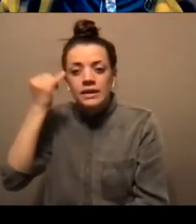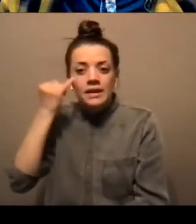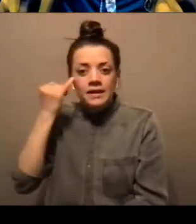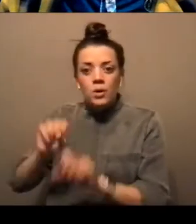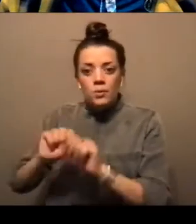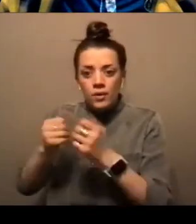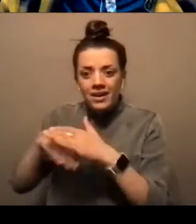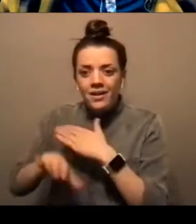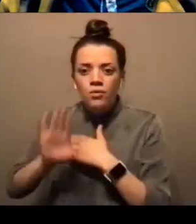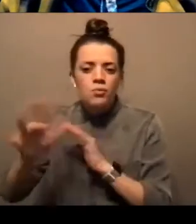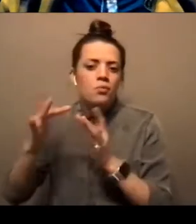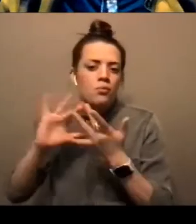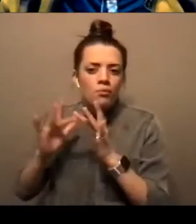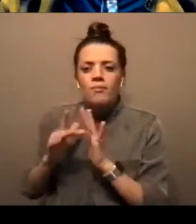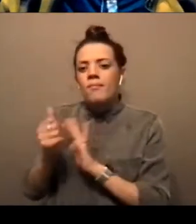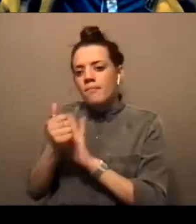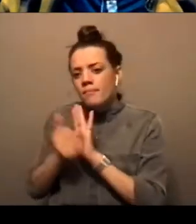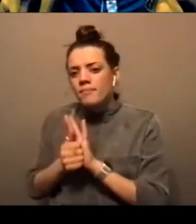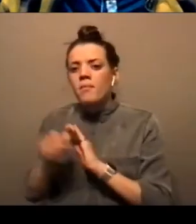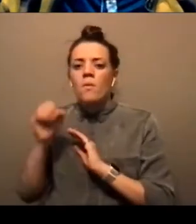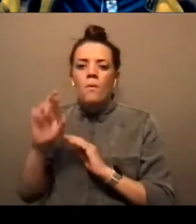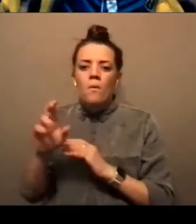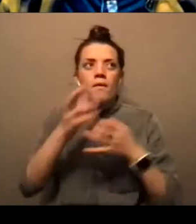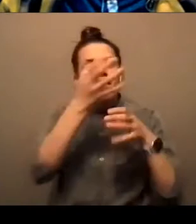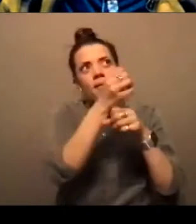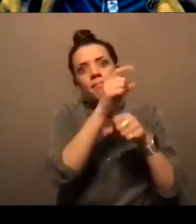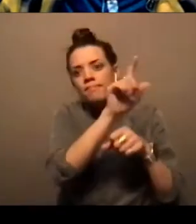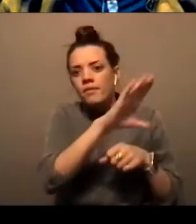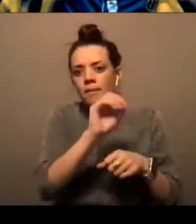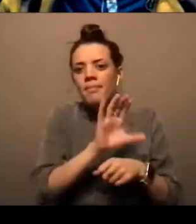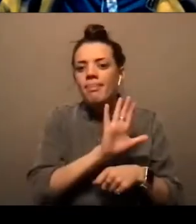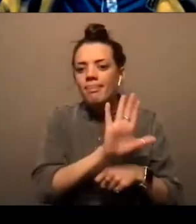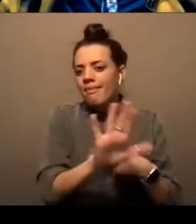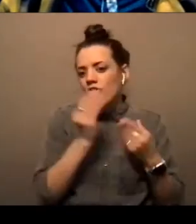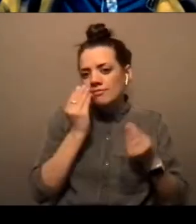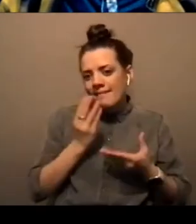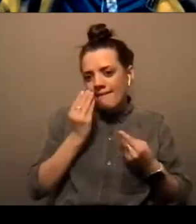or getting the company's data in some kind of leak or hack.